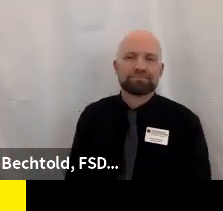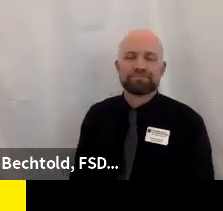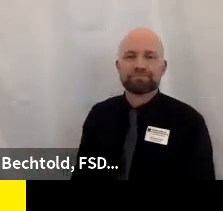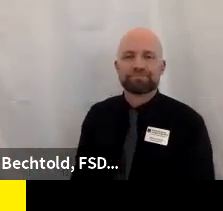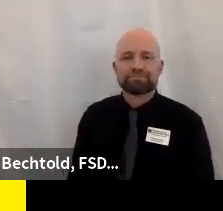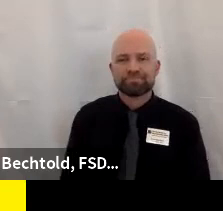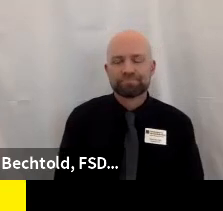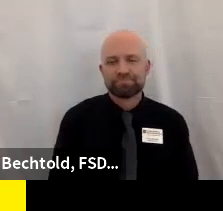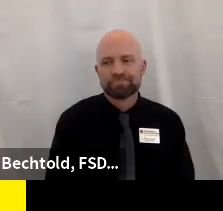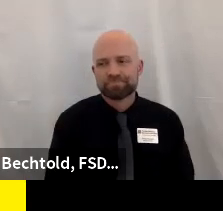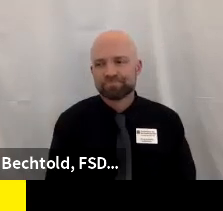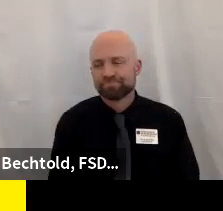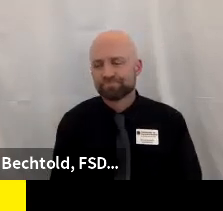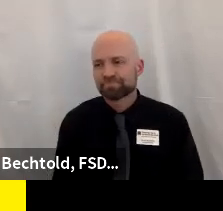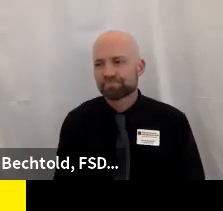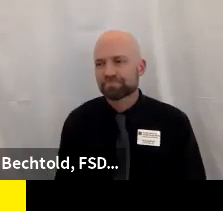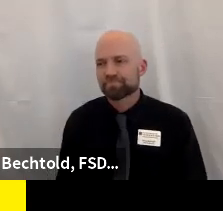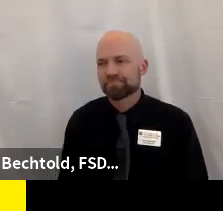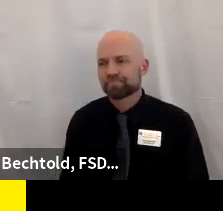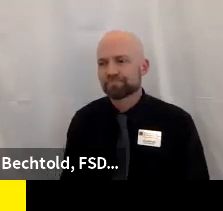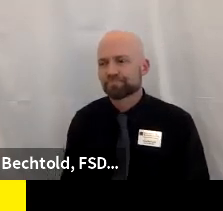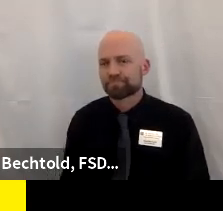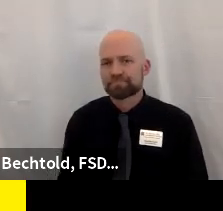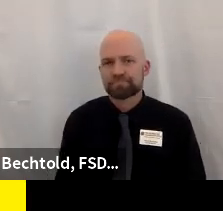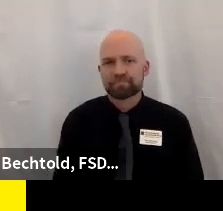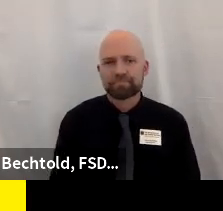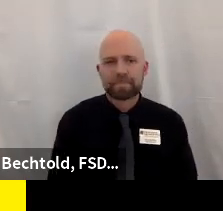the meaning in the sentence to see if it matched the context. That's a good strategy to practice, too.